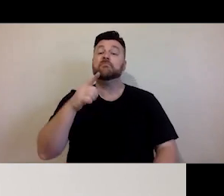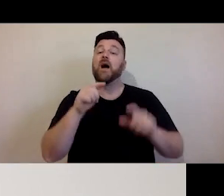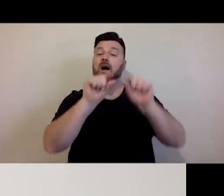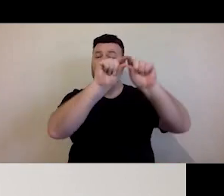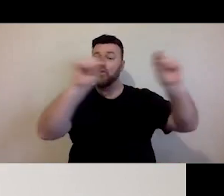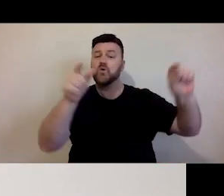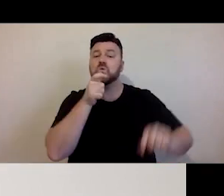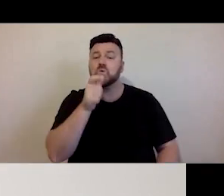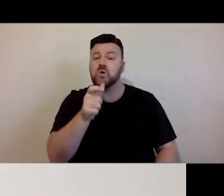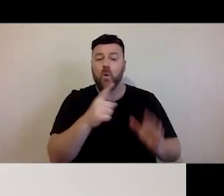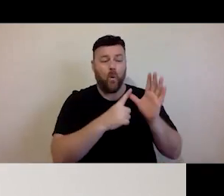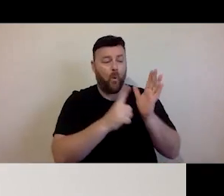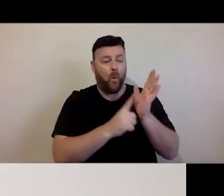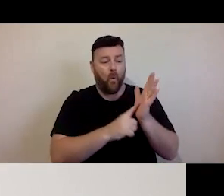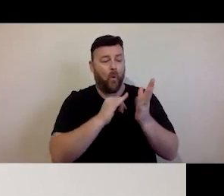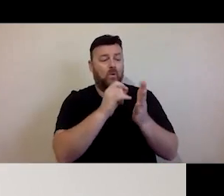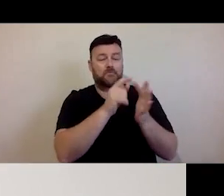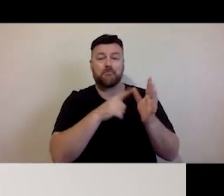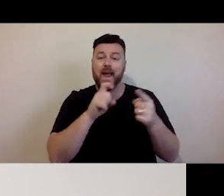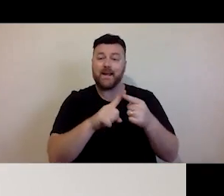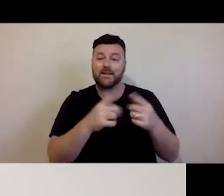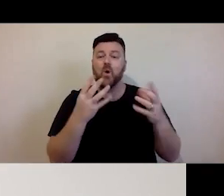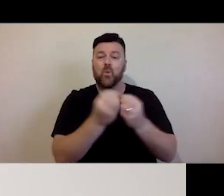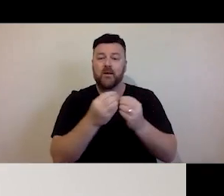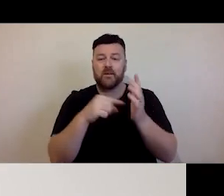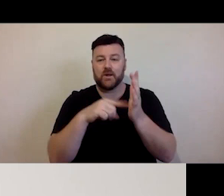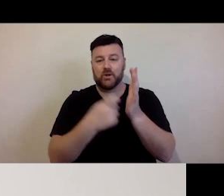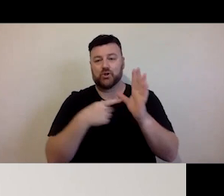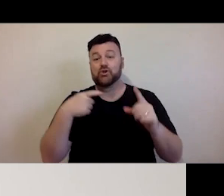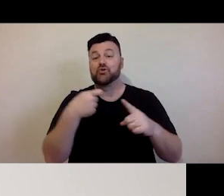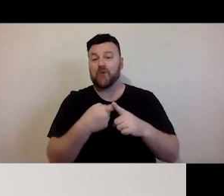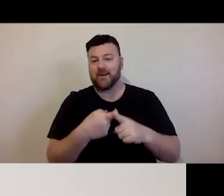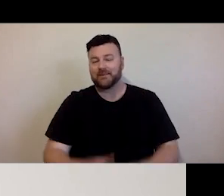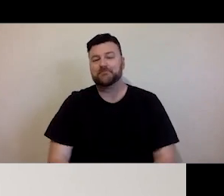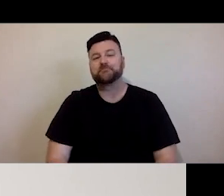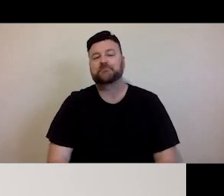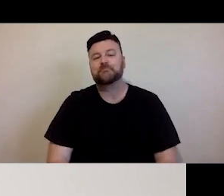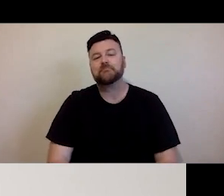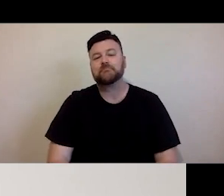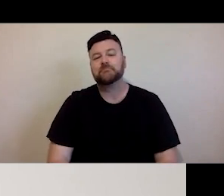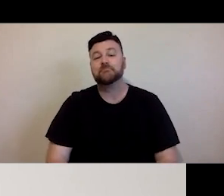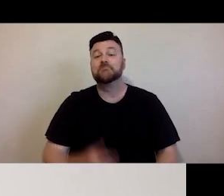says "all the spaces with the tracks. " From the deep purple